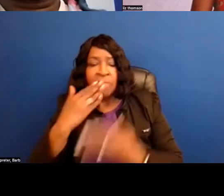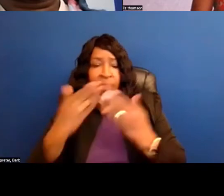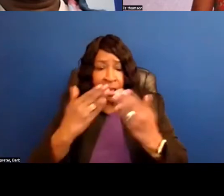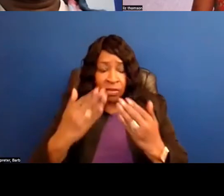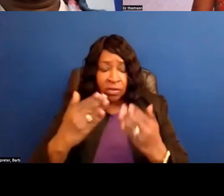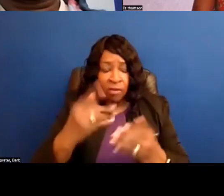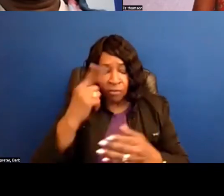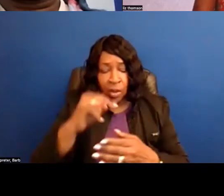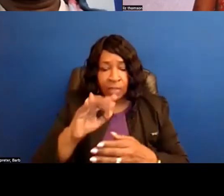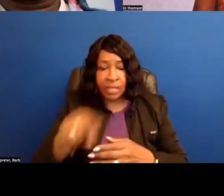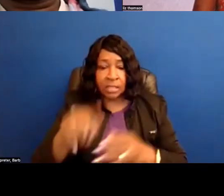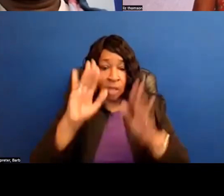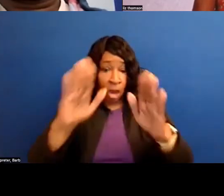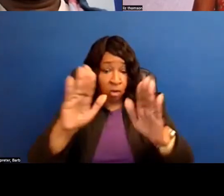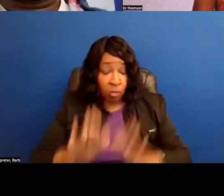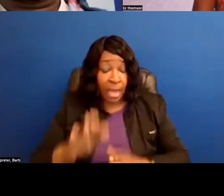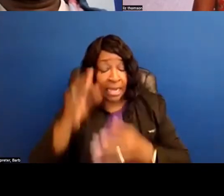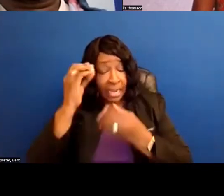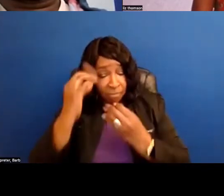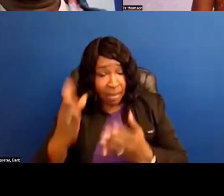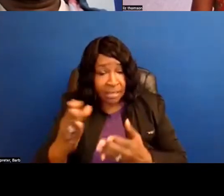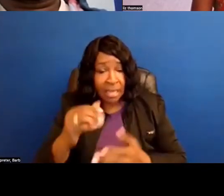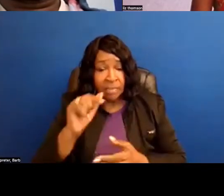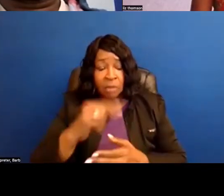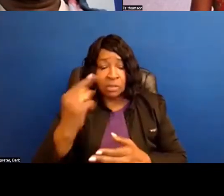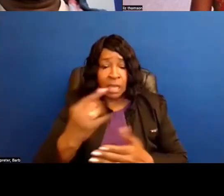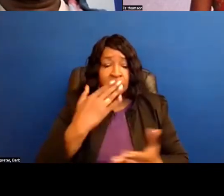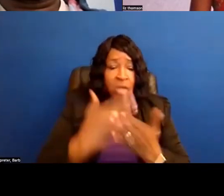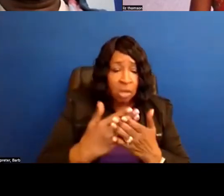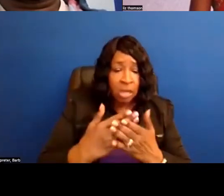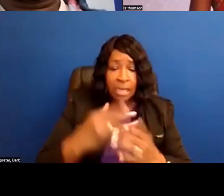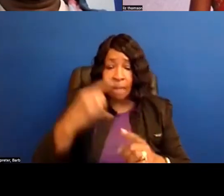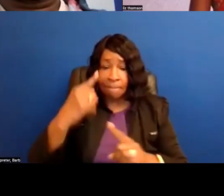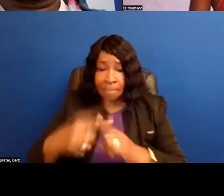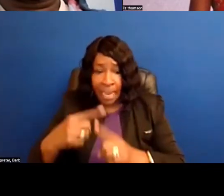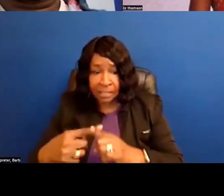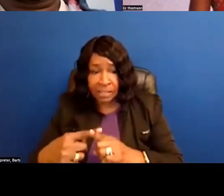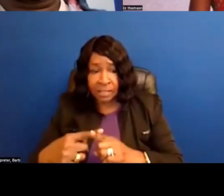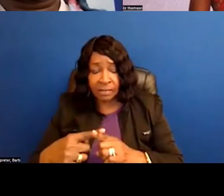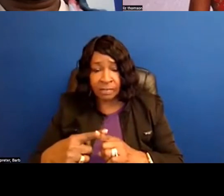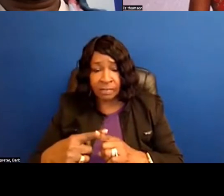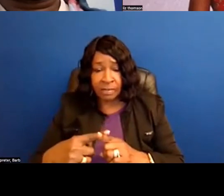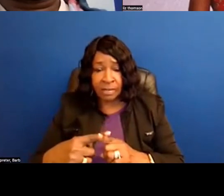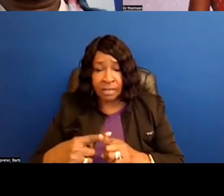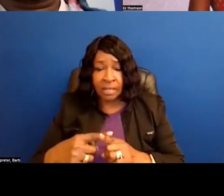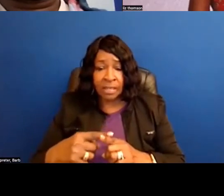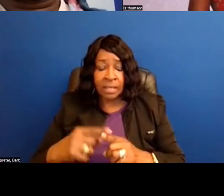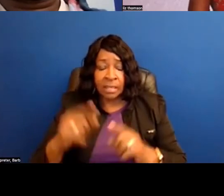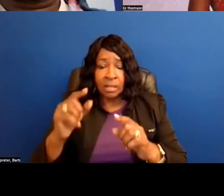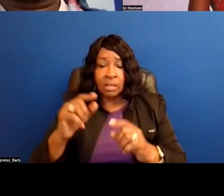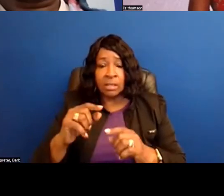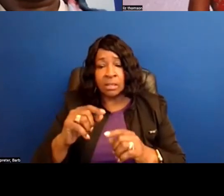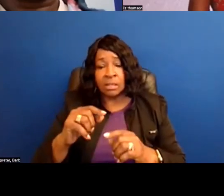What was something that was a good or positive surprise that you learned from your research?